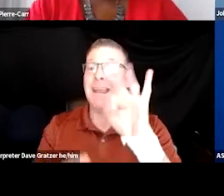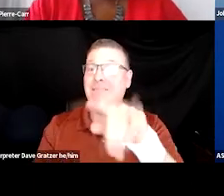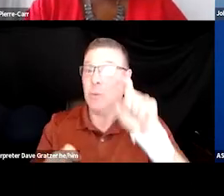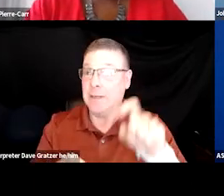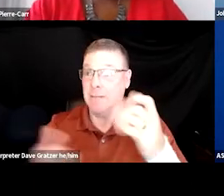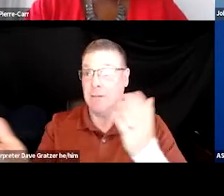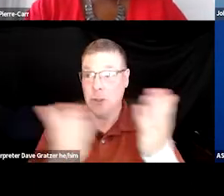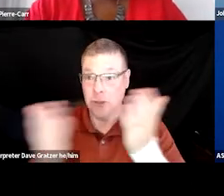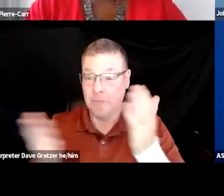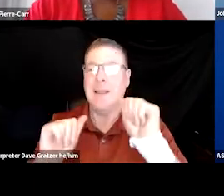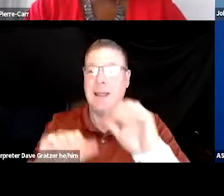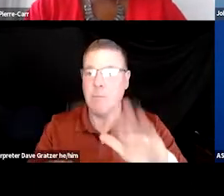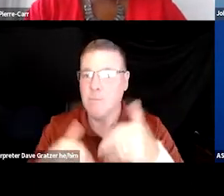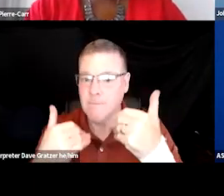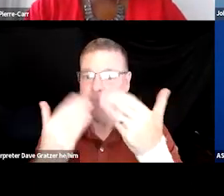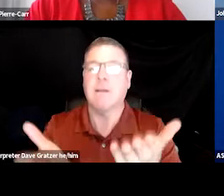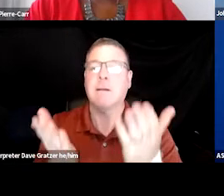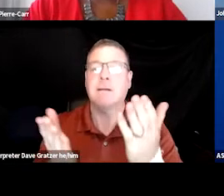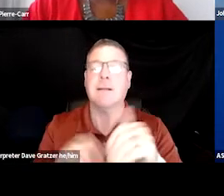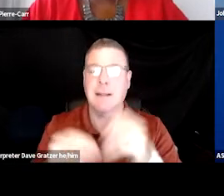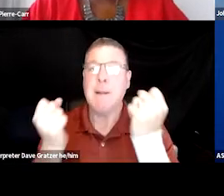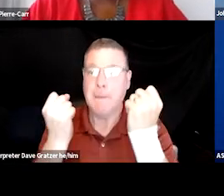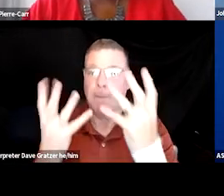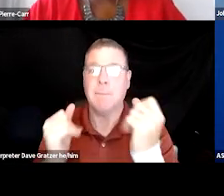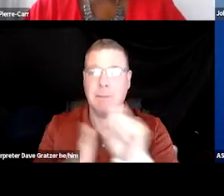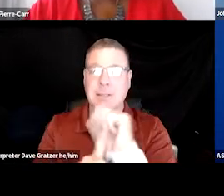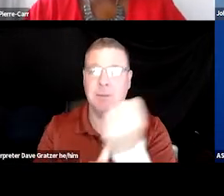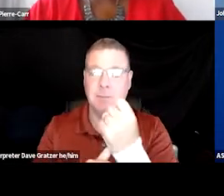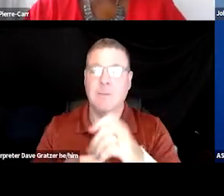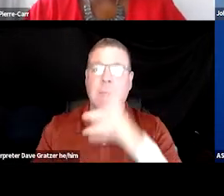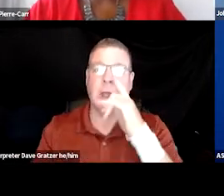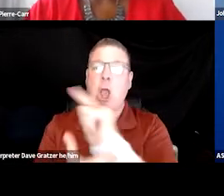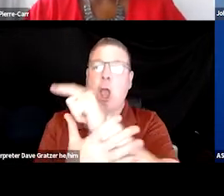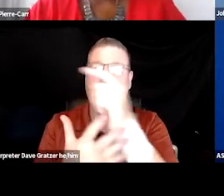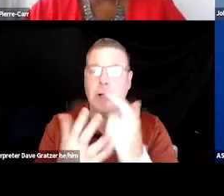it can provide dispatch services in many cases. Typically alternatives to 911,